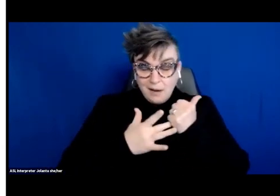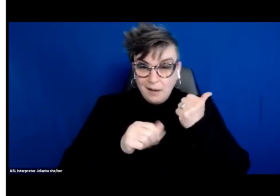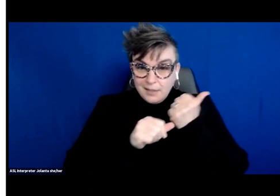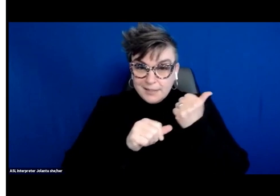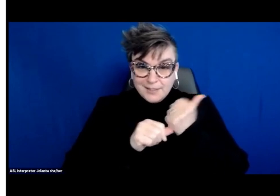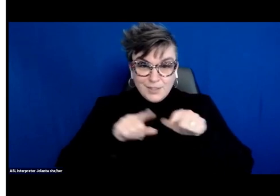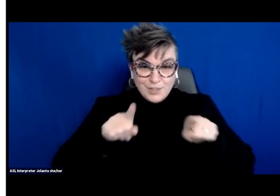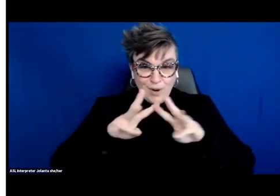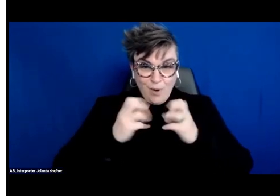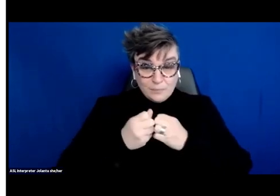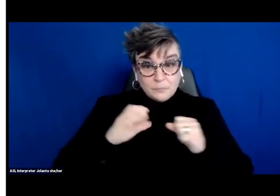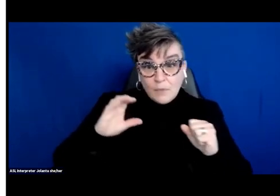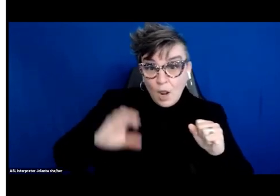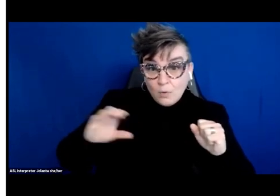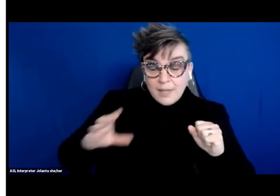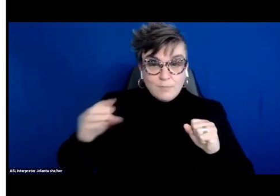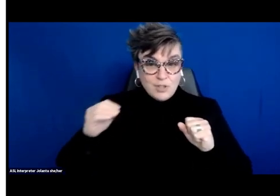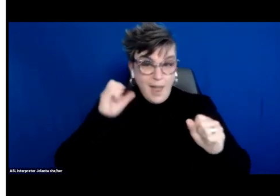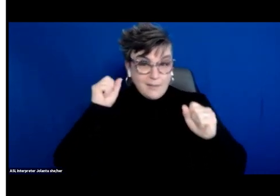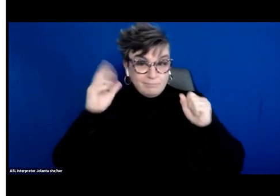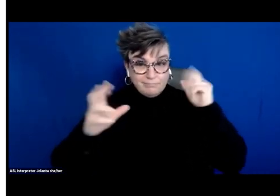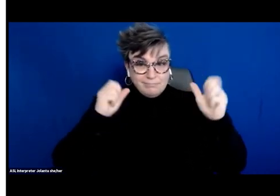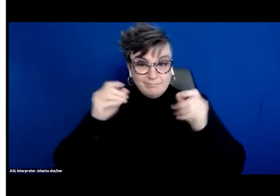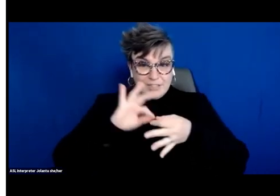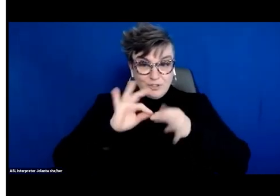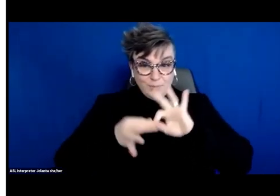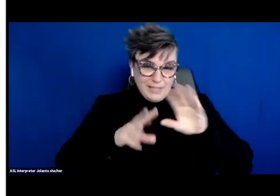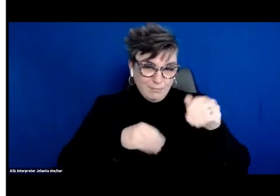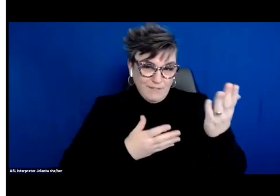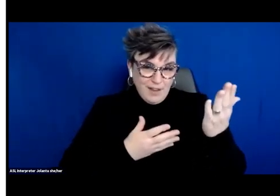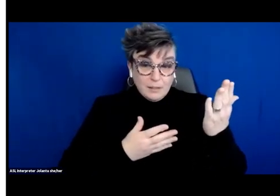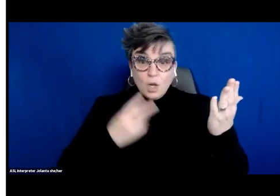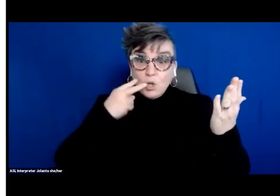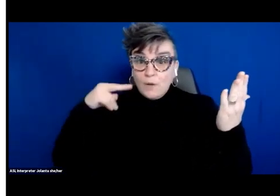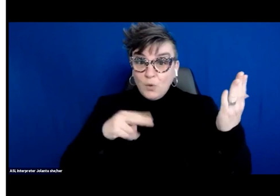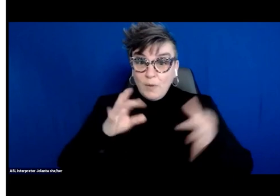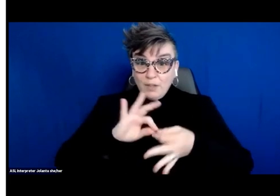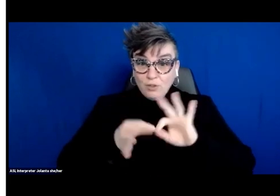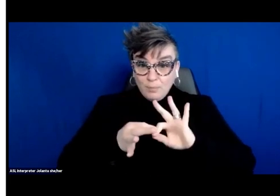and ASL interpreting are being provided. To view the interpreter, set your screen to gallery